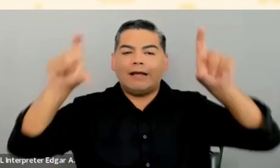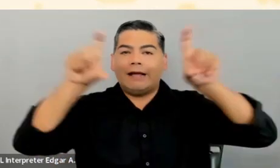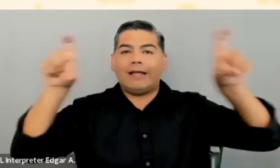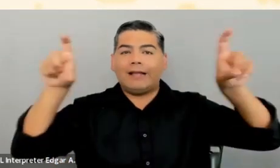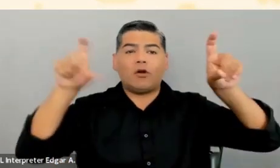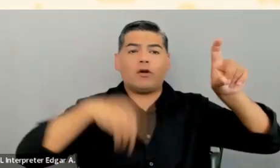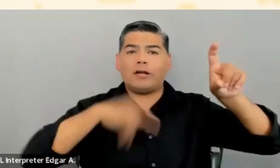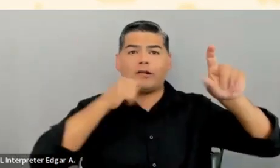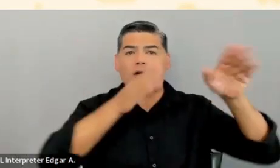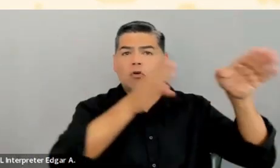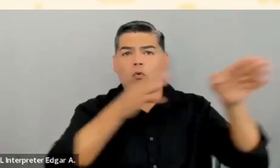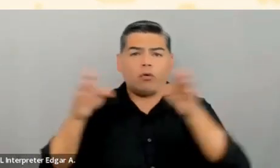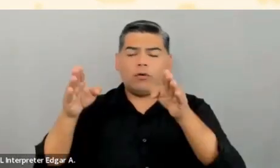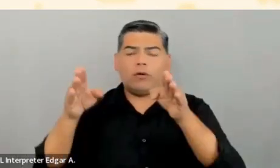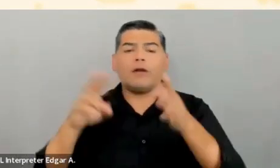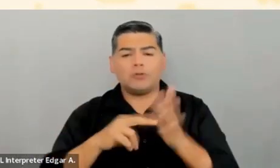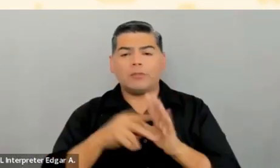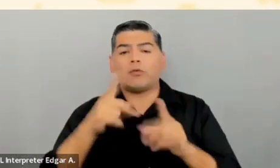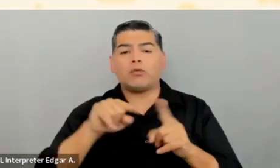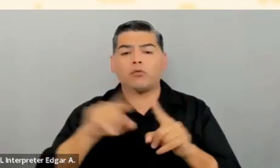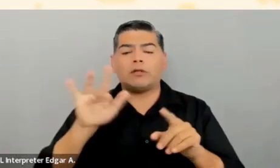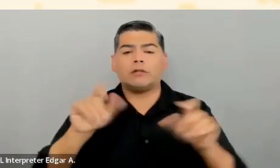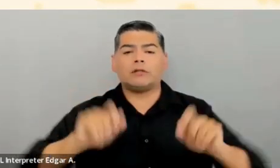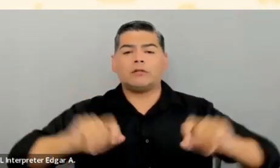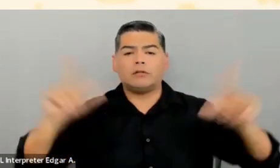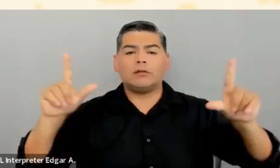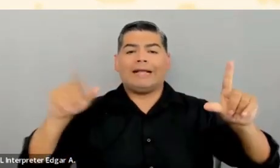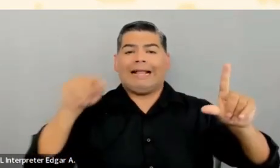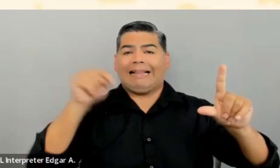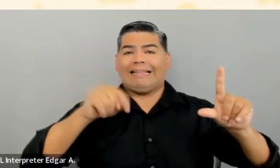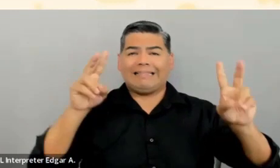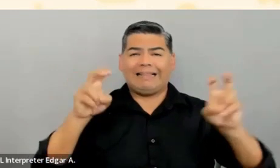That means that by default this theme has done specific coding